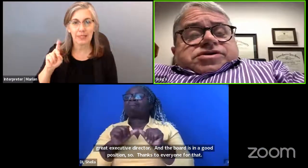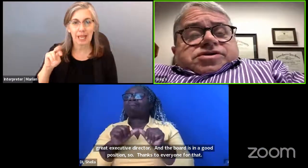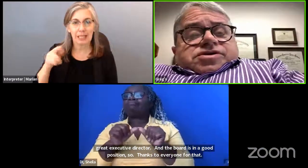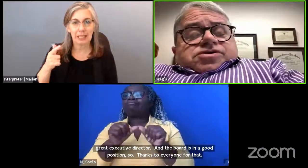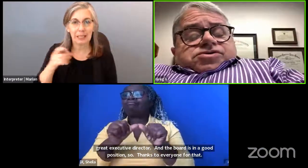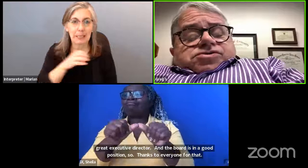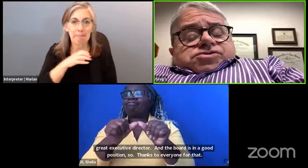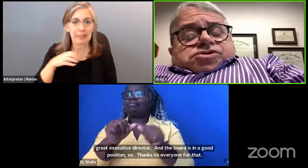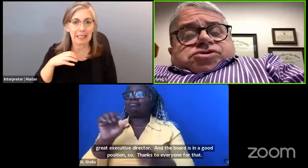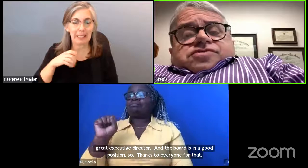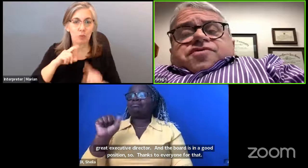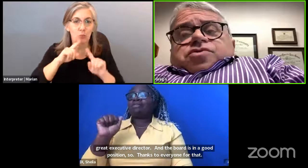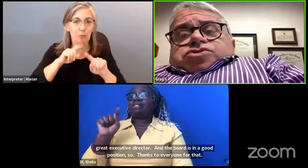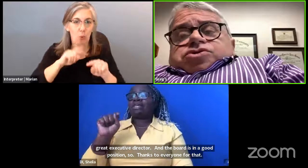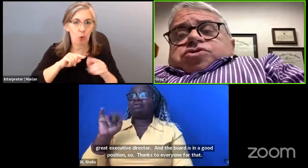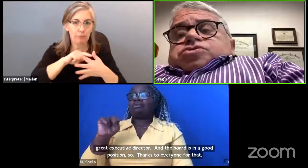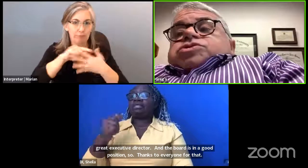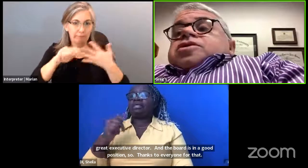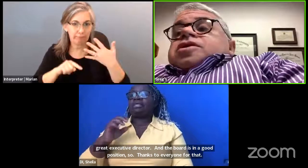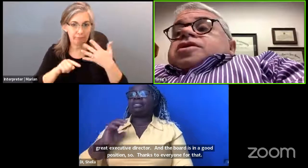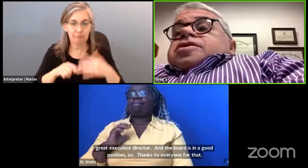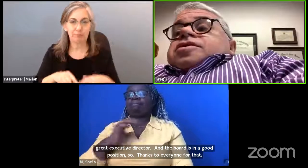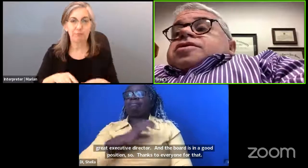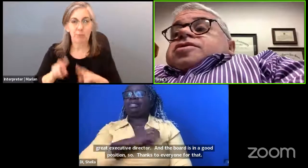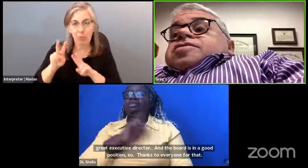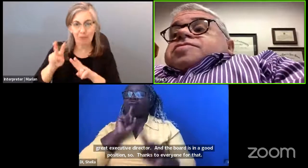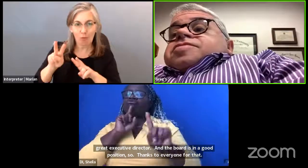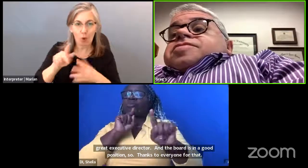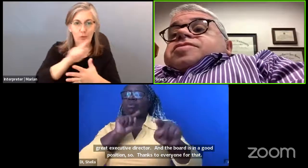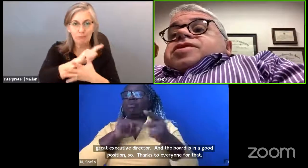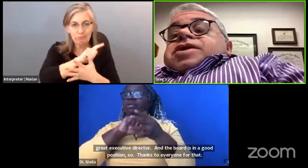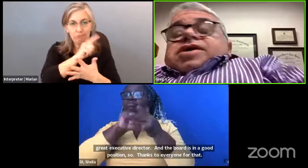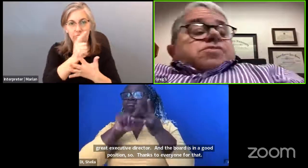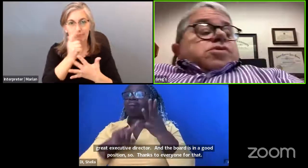And I look forward to those.